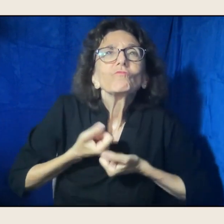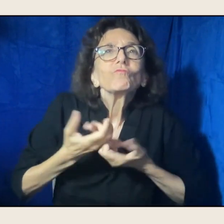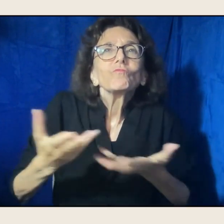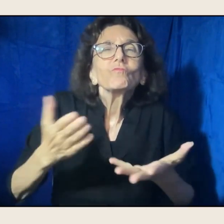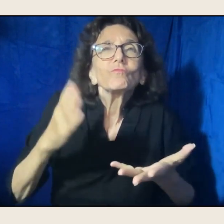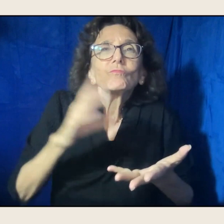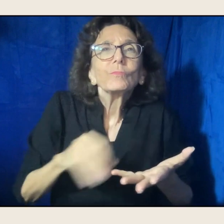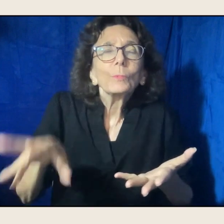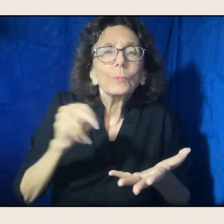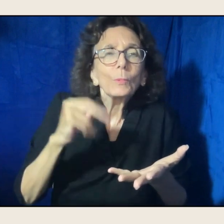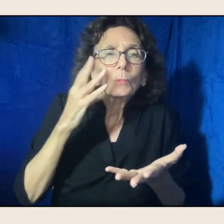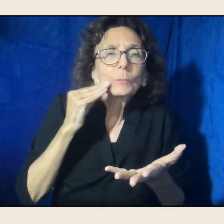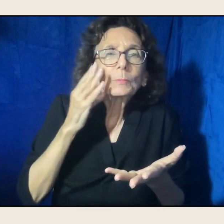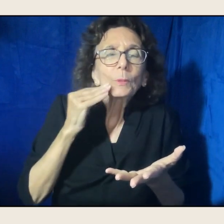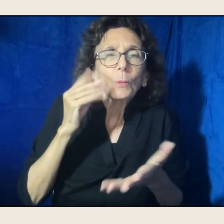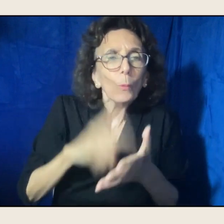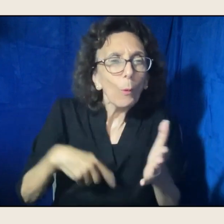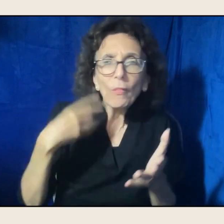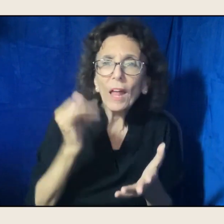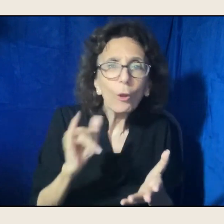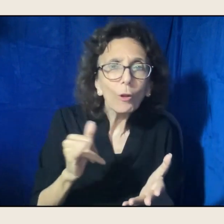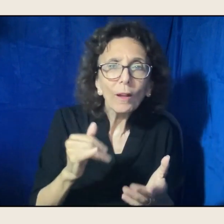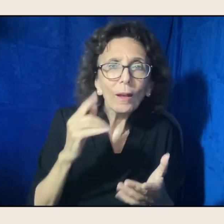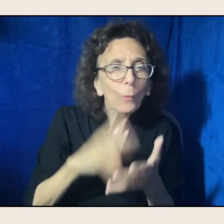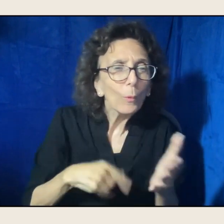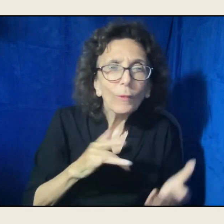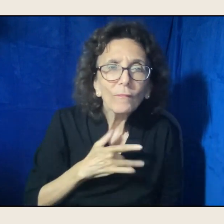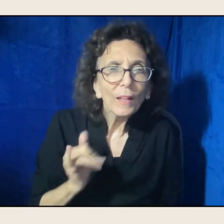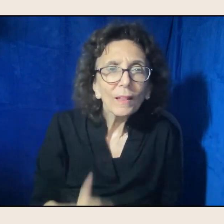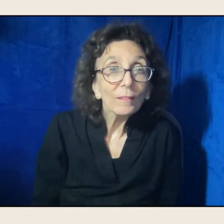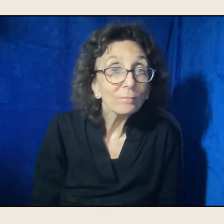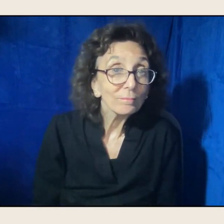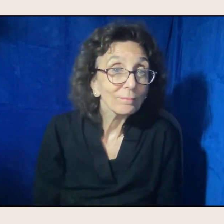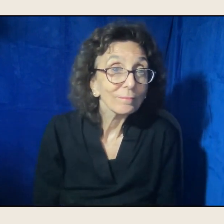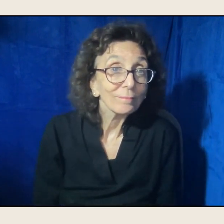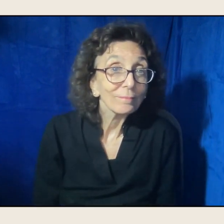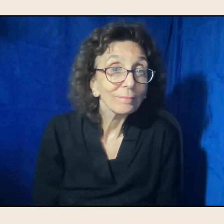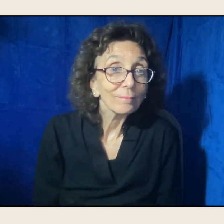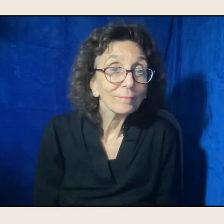Mm-hmm. Allison, I really enjoy hearing you talk